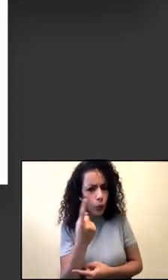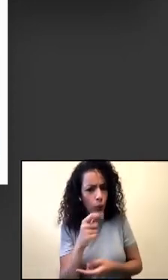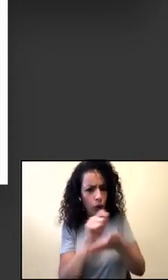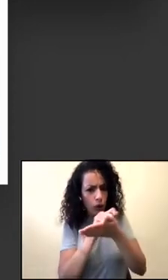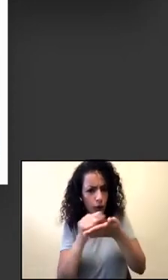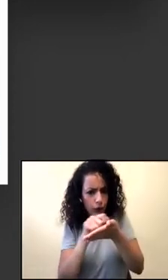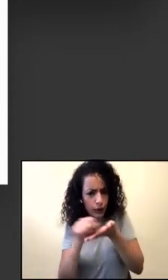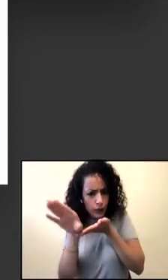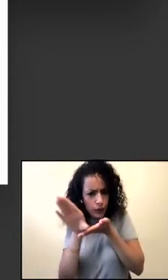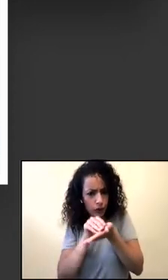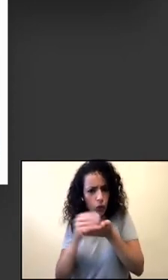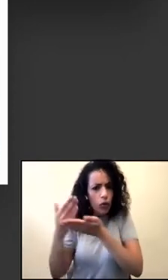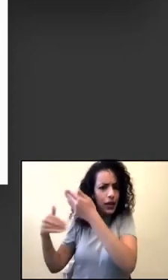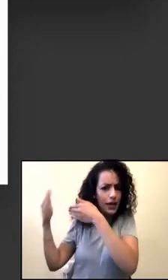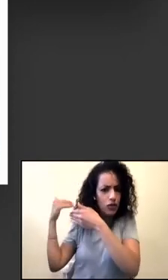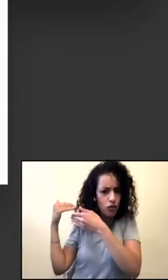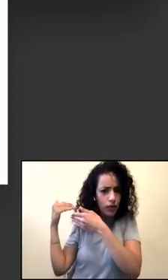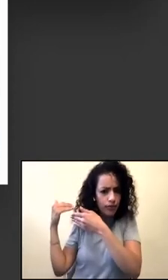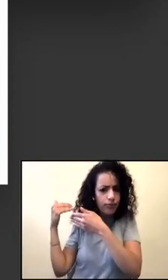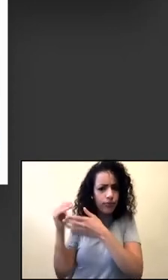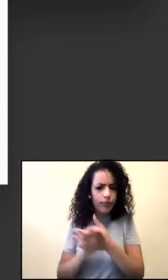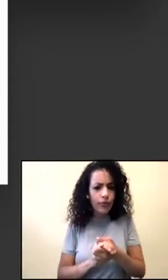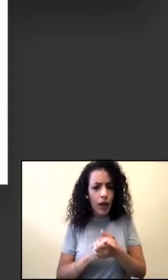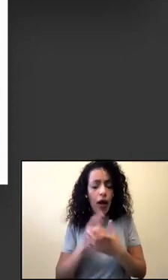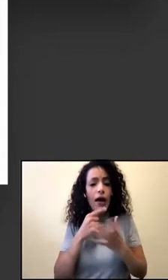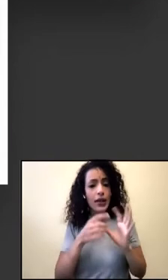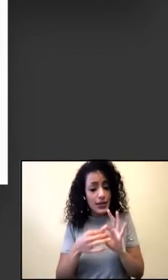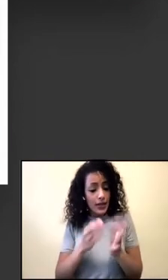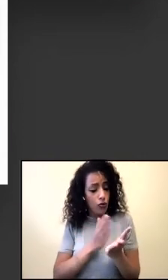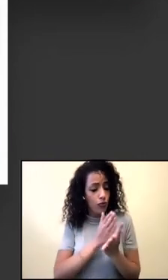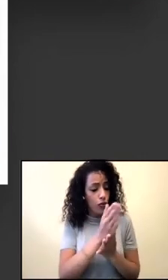that recording is linked to forms of identity, or nationalism, or religion, or in India, caste